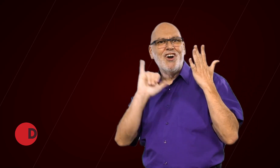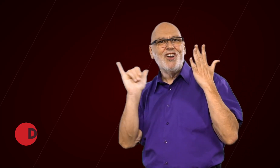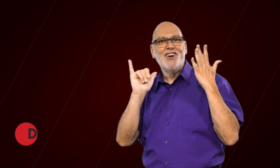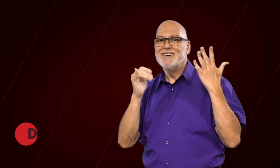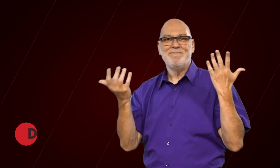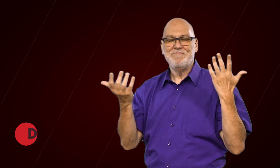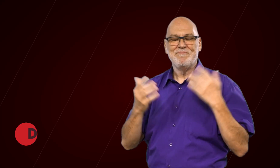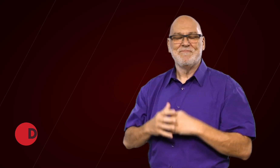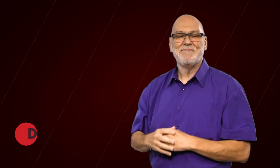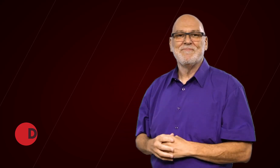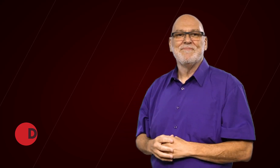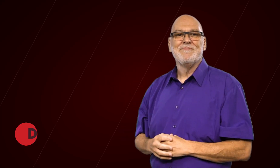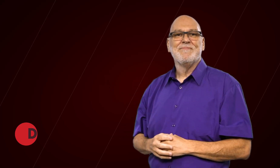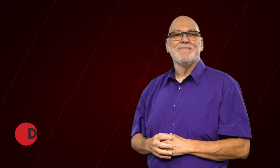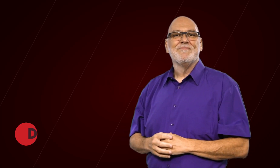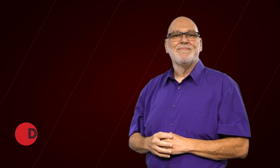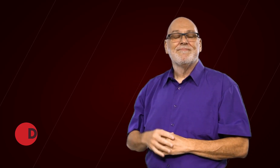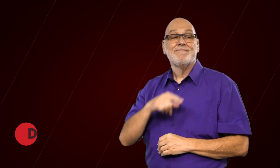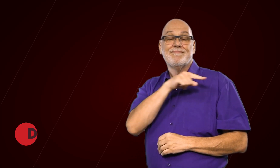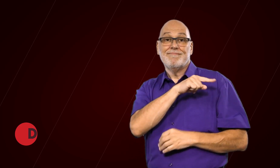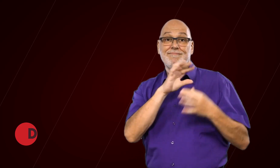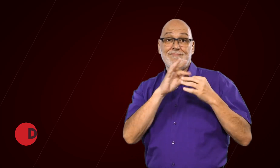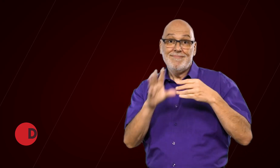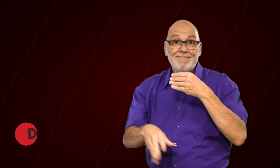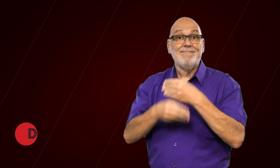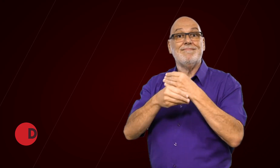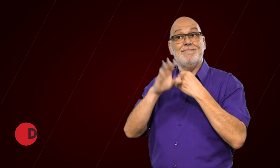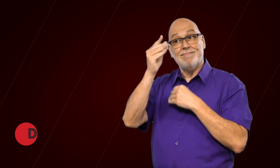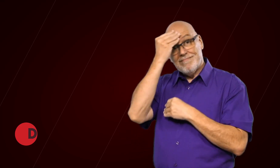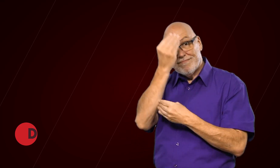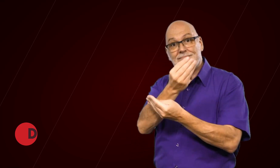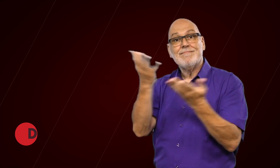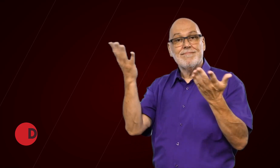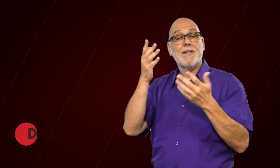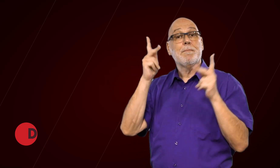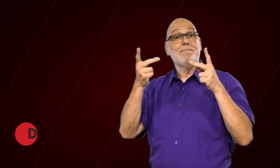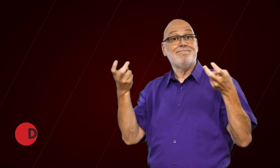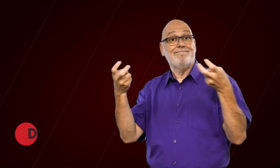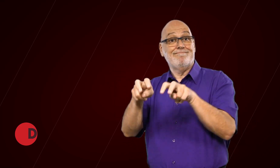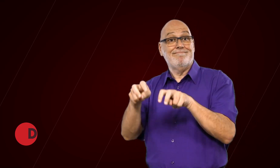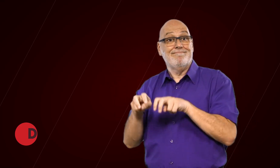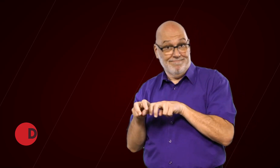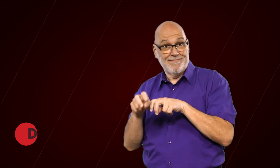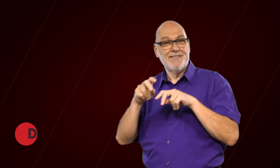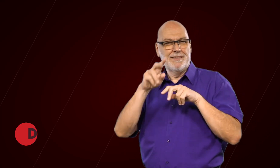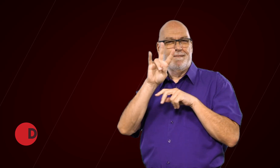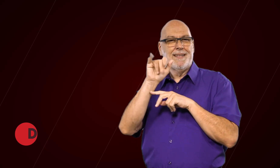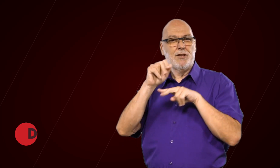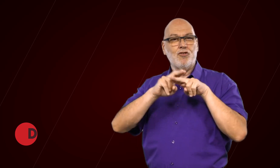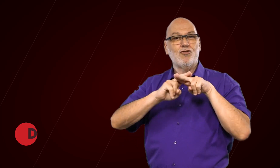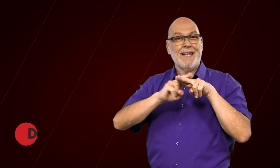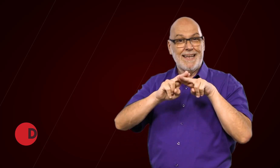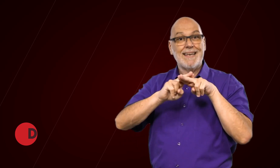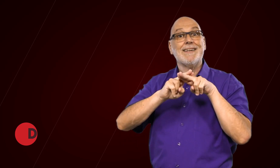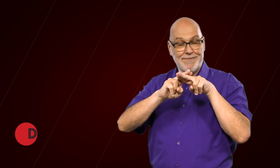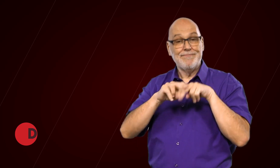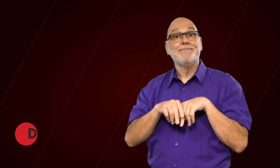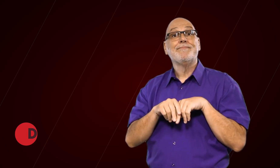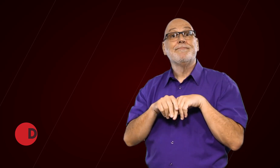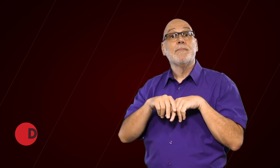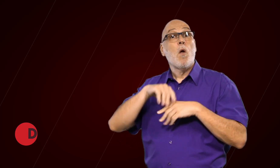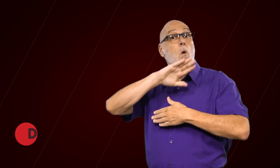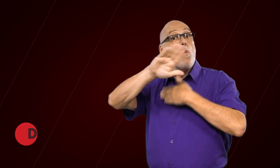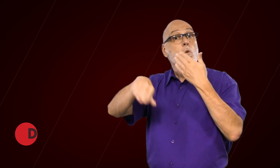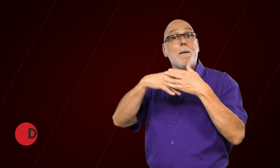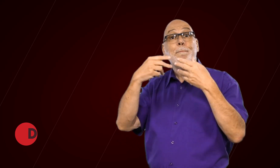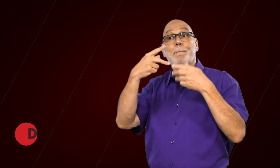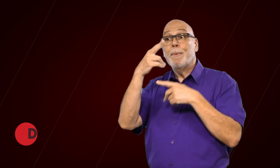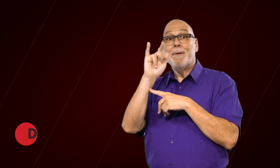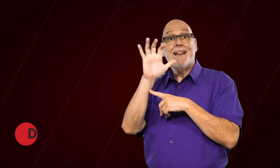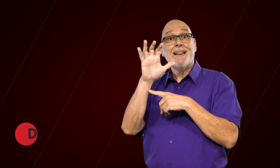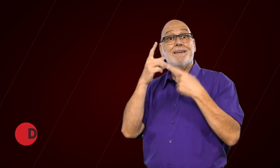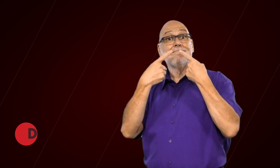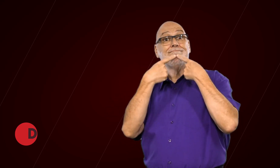any media to demonstrate it. She added that onboard all VIA Rail trains